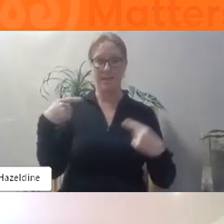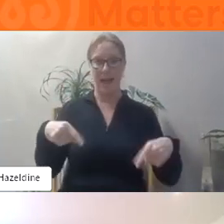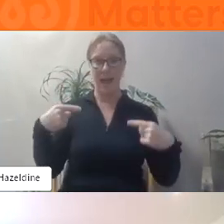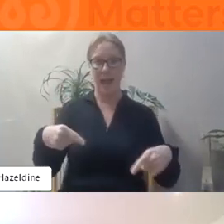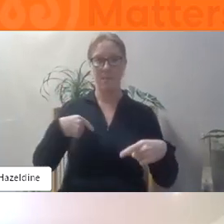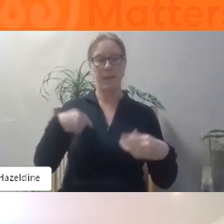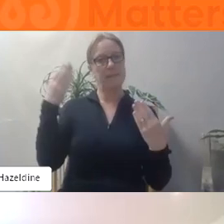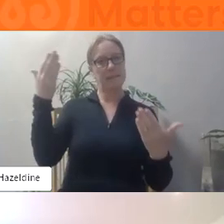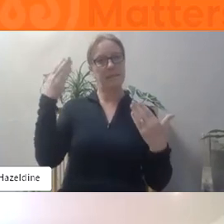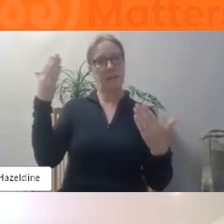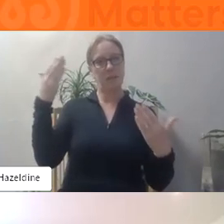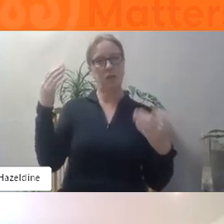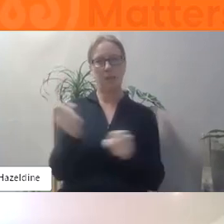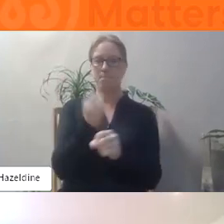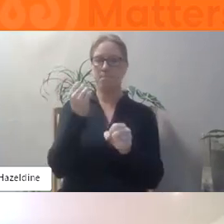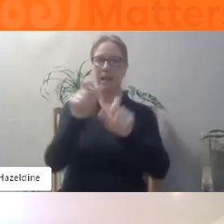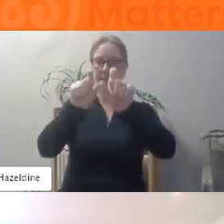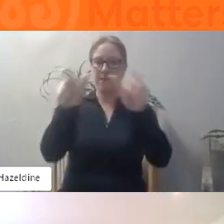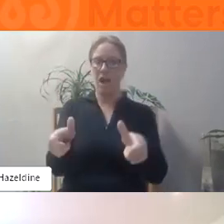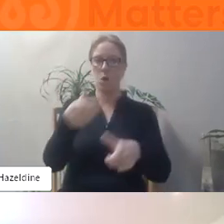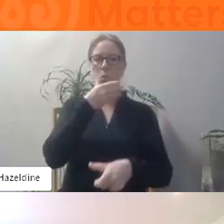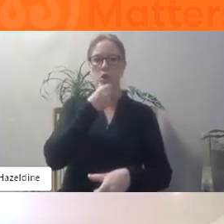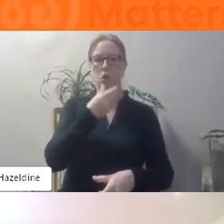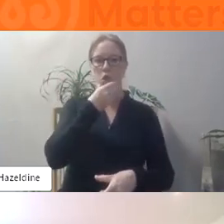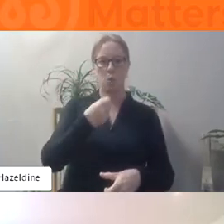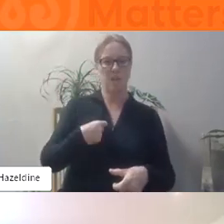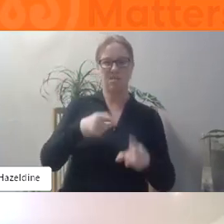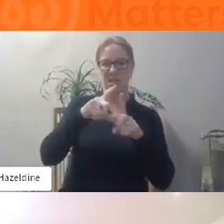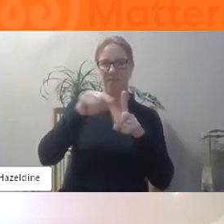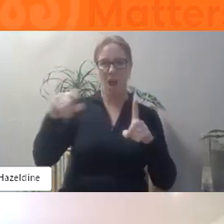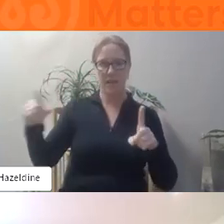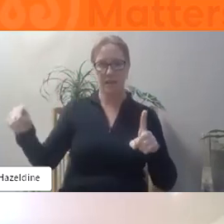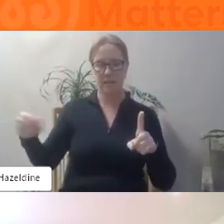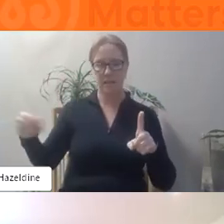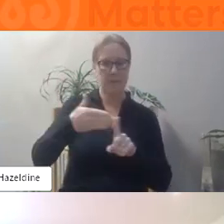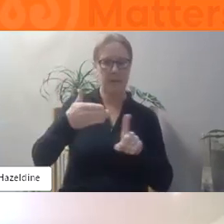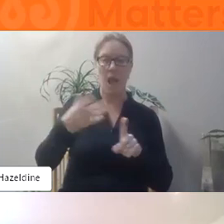and make the finals using various AAC devices. Simply, I was included.